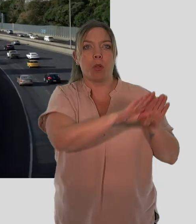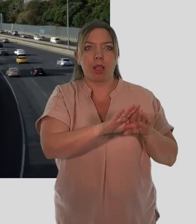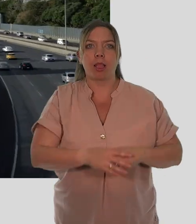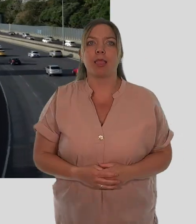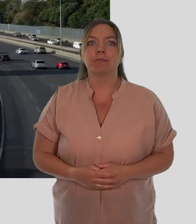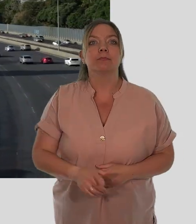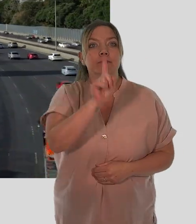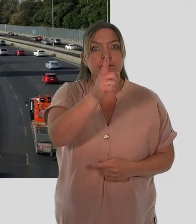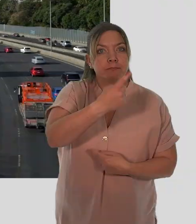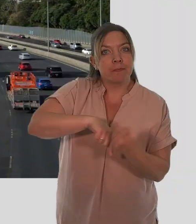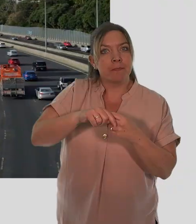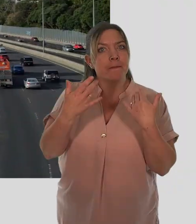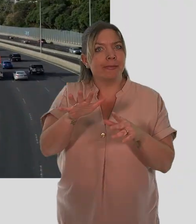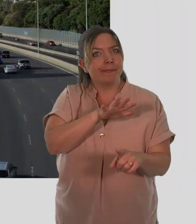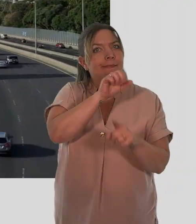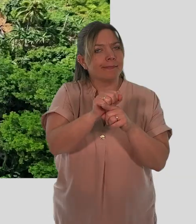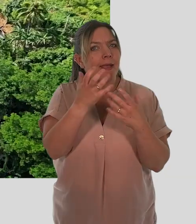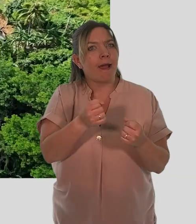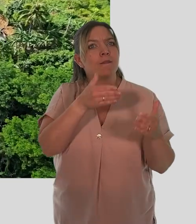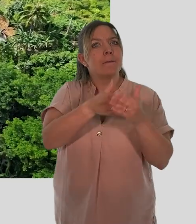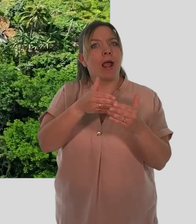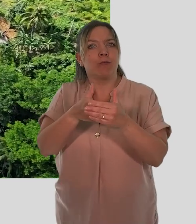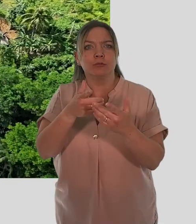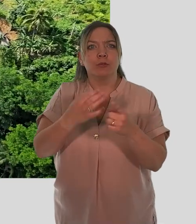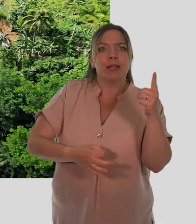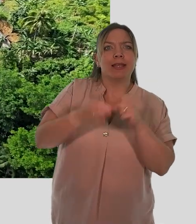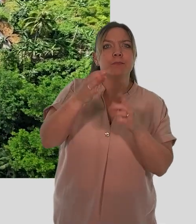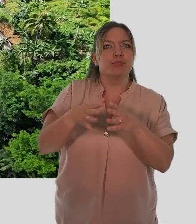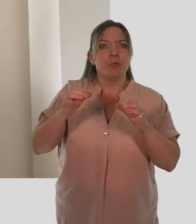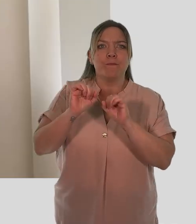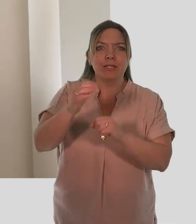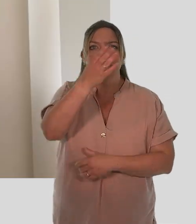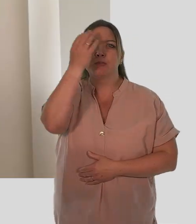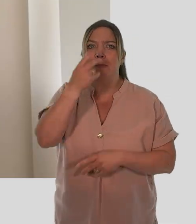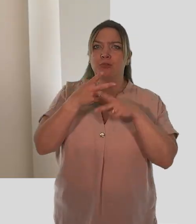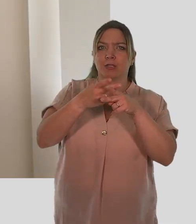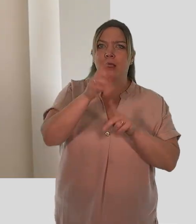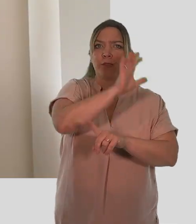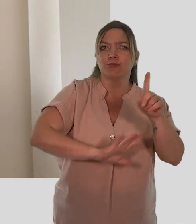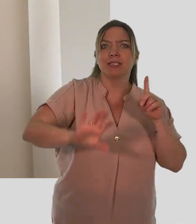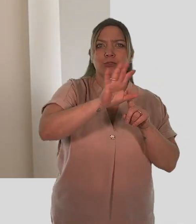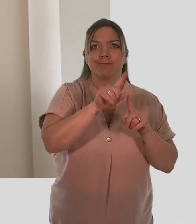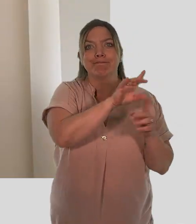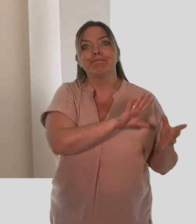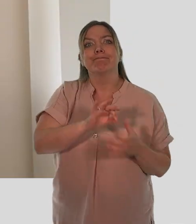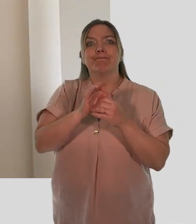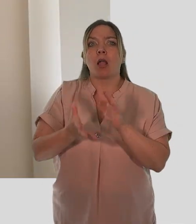urban and rural areas. Despite these challenges, there are opportunities for improvement.